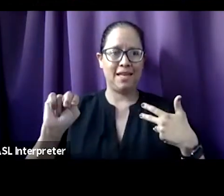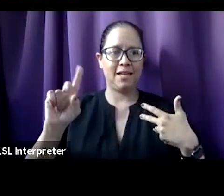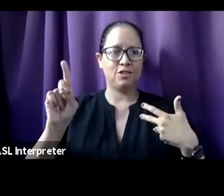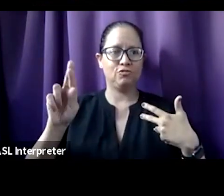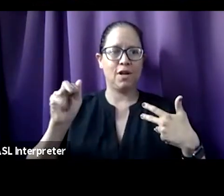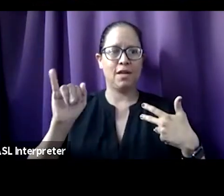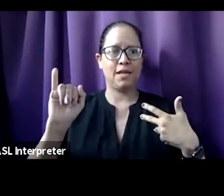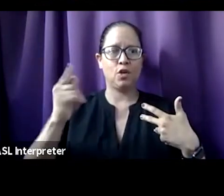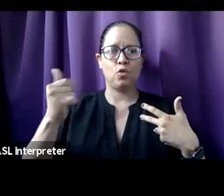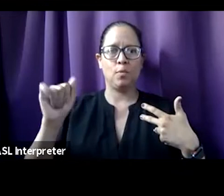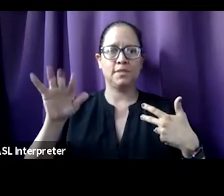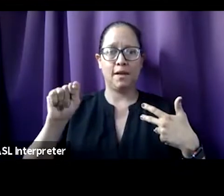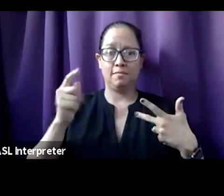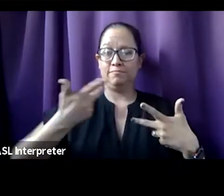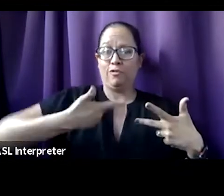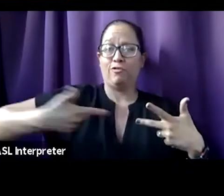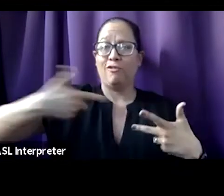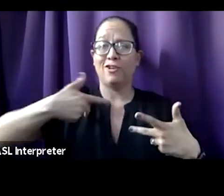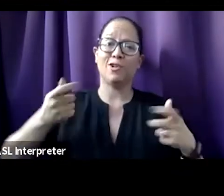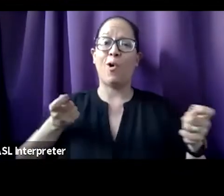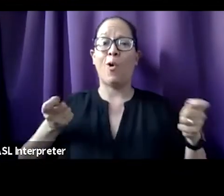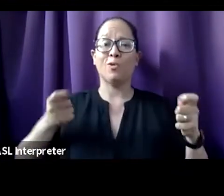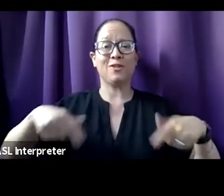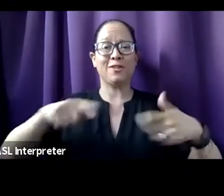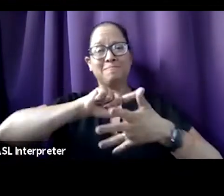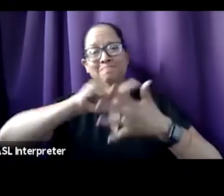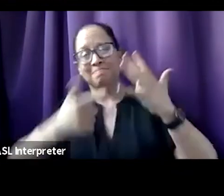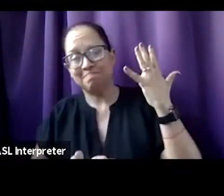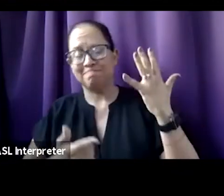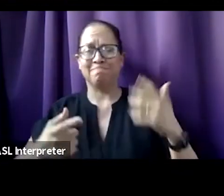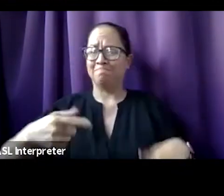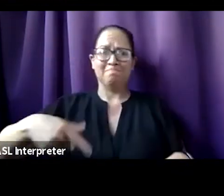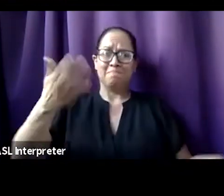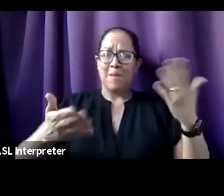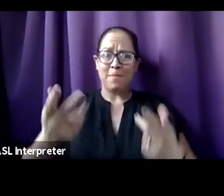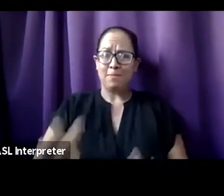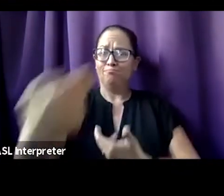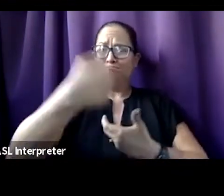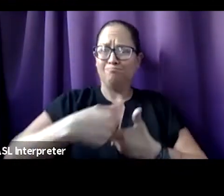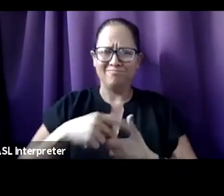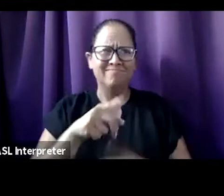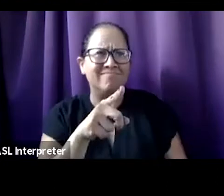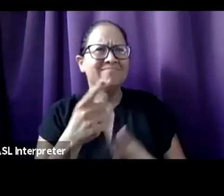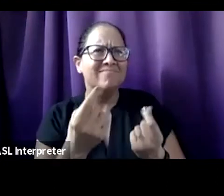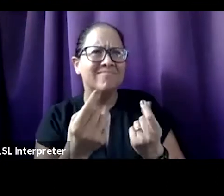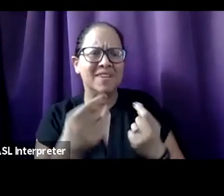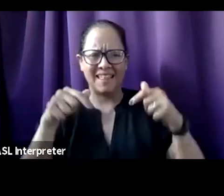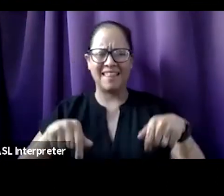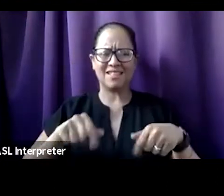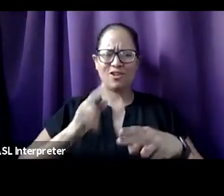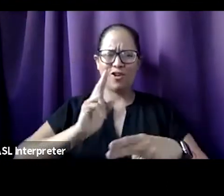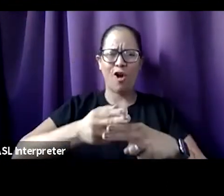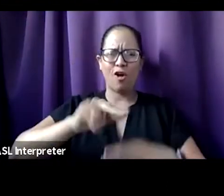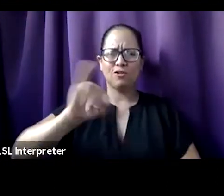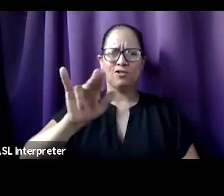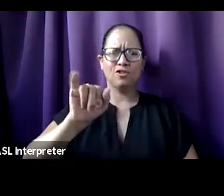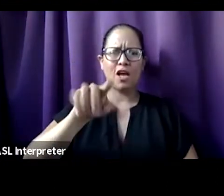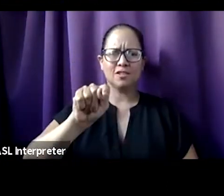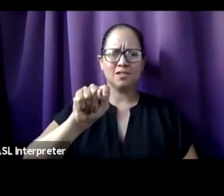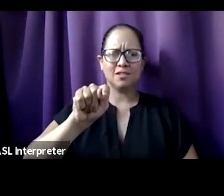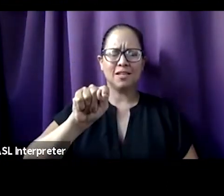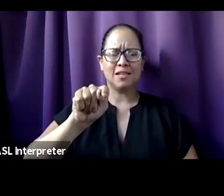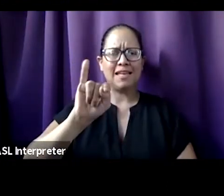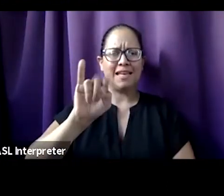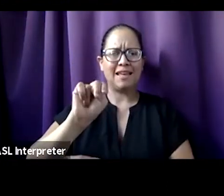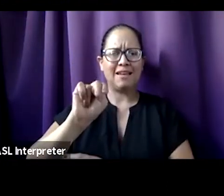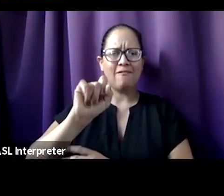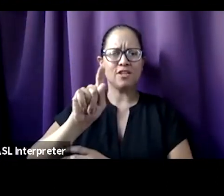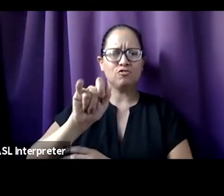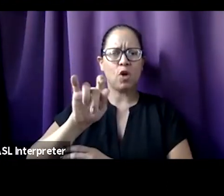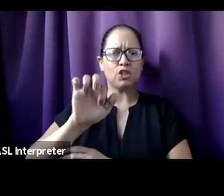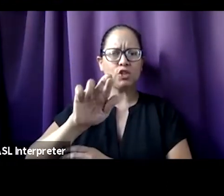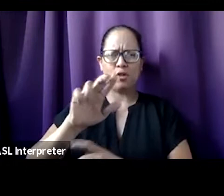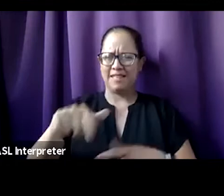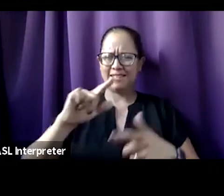Those of you who don't yet know us just infrastructures is an initiative, created by researchers to interrogate the complex interactions between people, algorithms and AI driven systems.